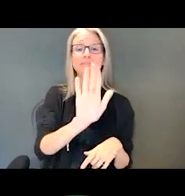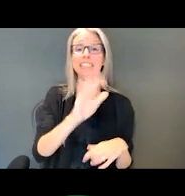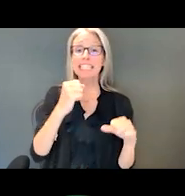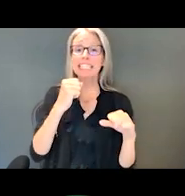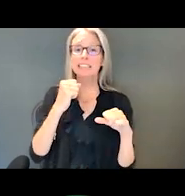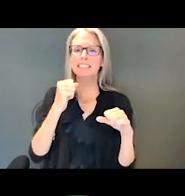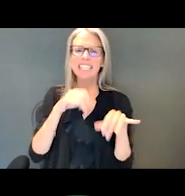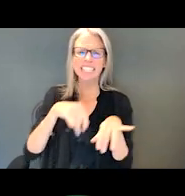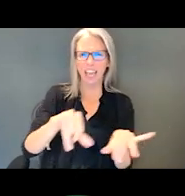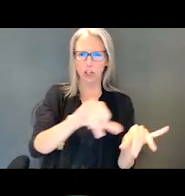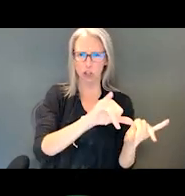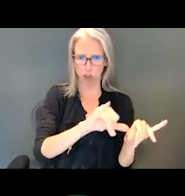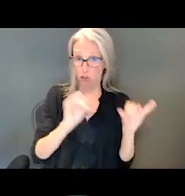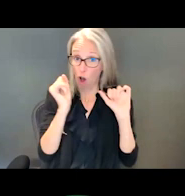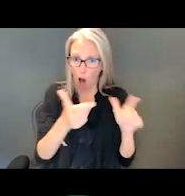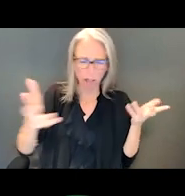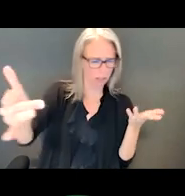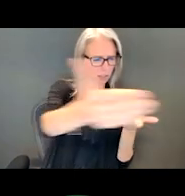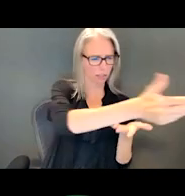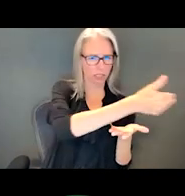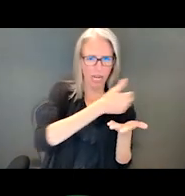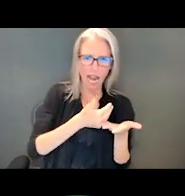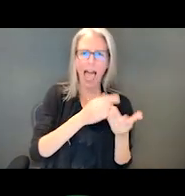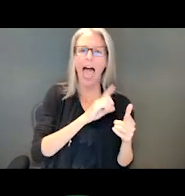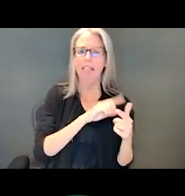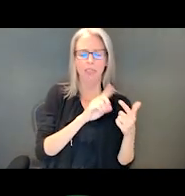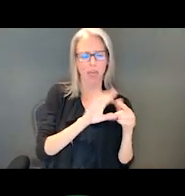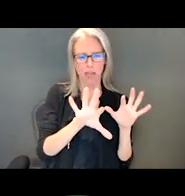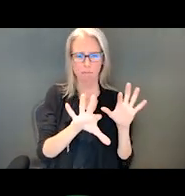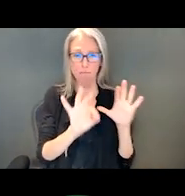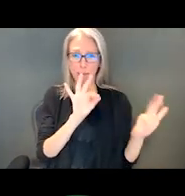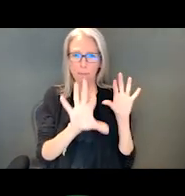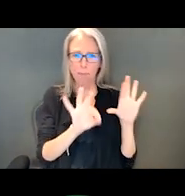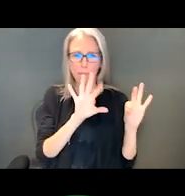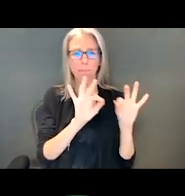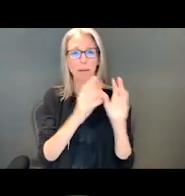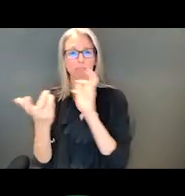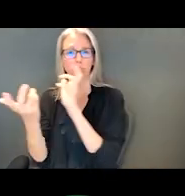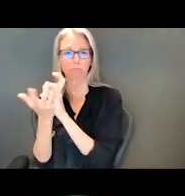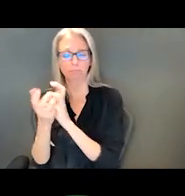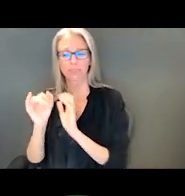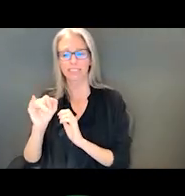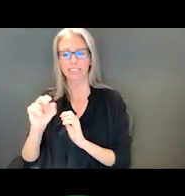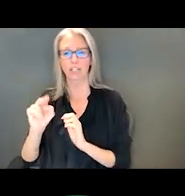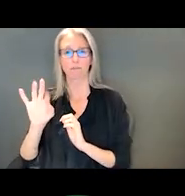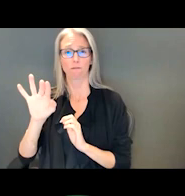And I thought it was interesting that so many, of the sites like parking lots and outdoor stalls.